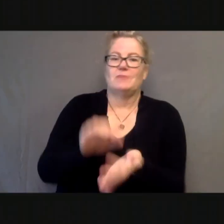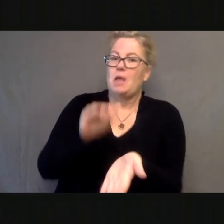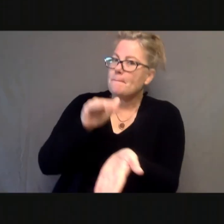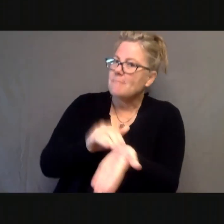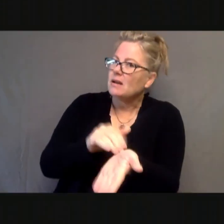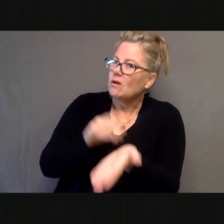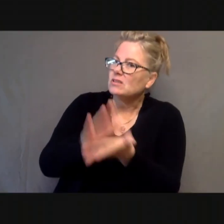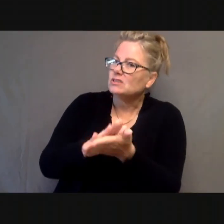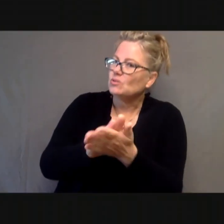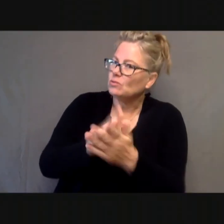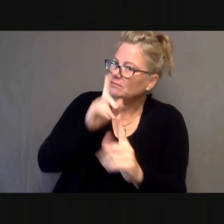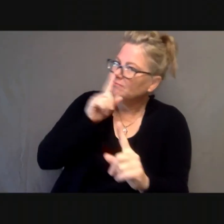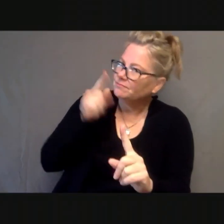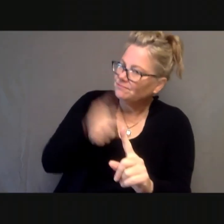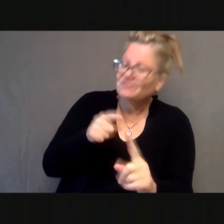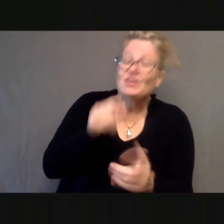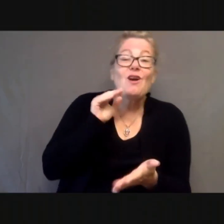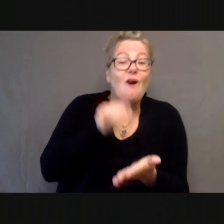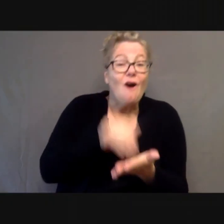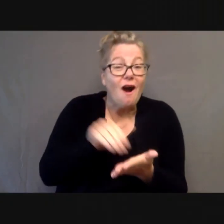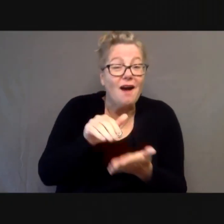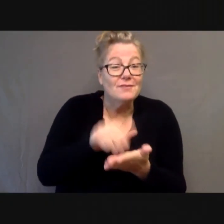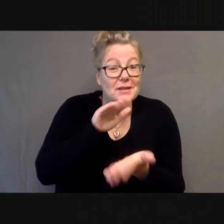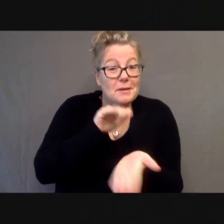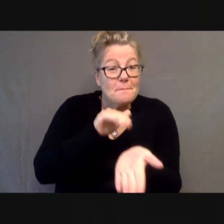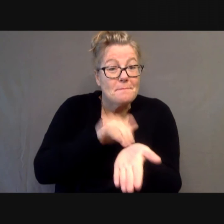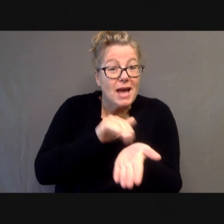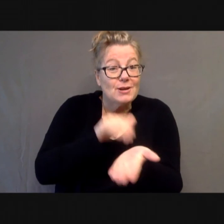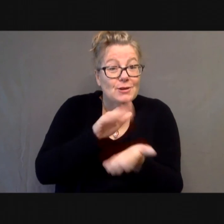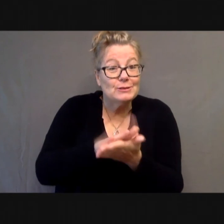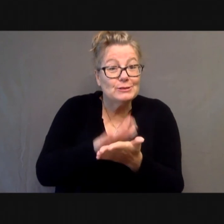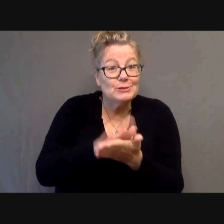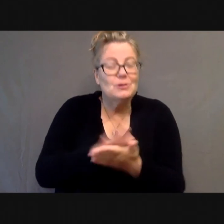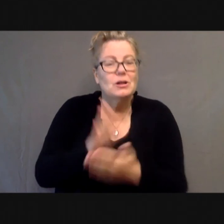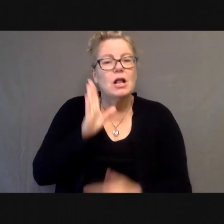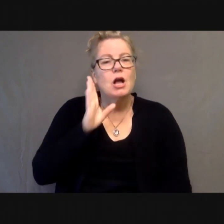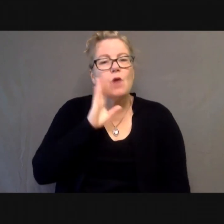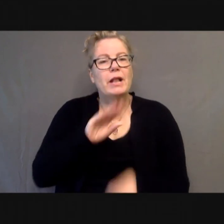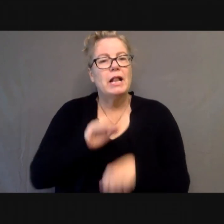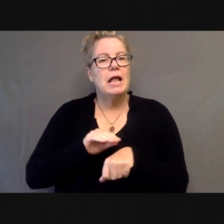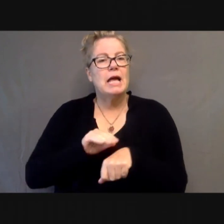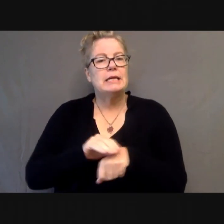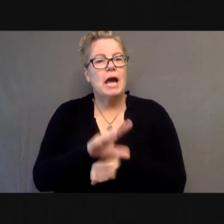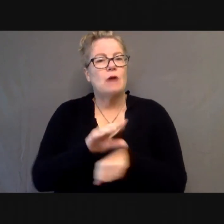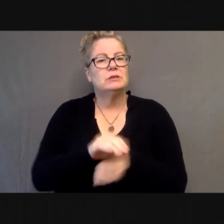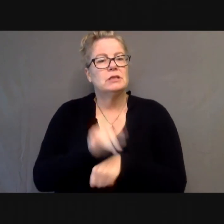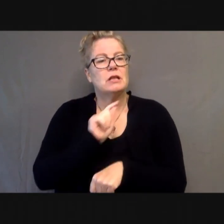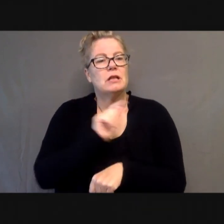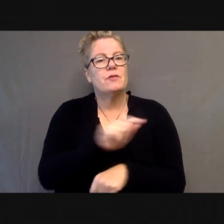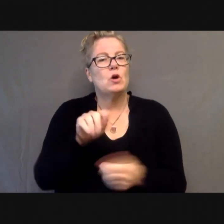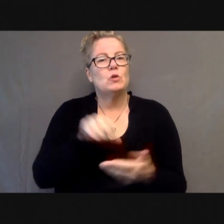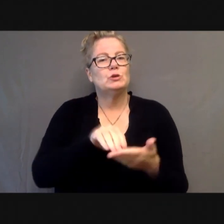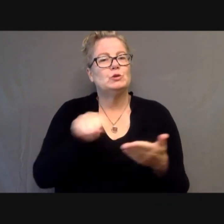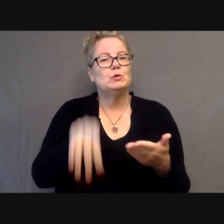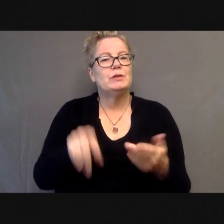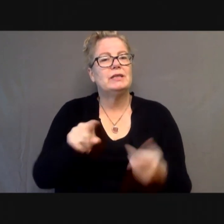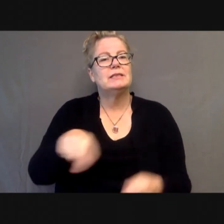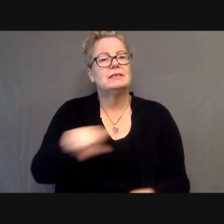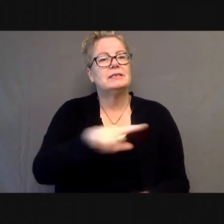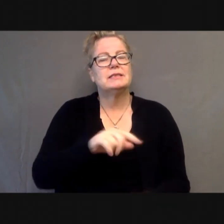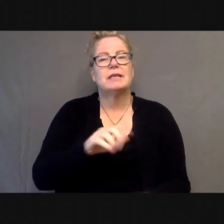I often see medical schools counsel their students to ask for fewer accommodations on